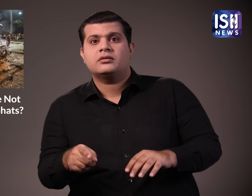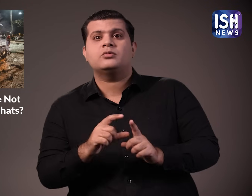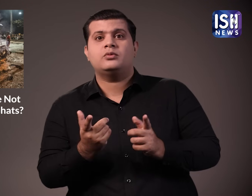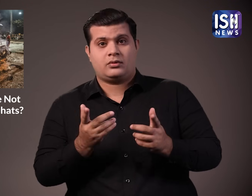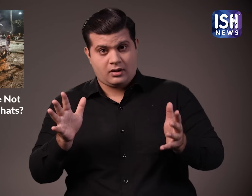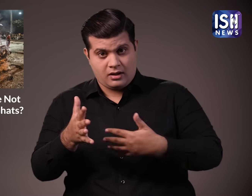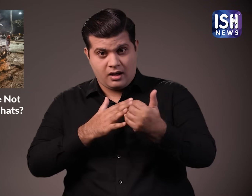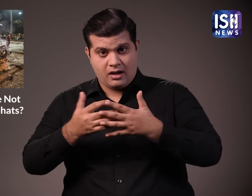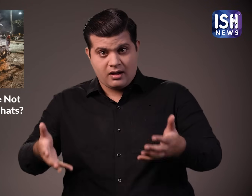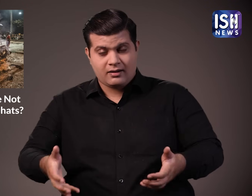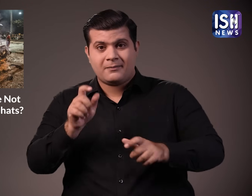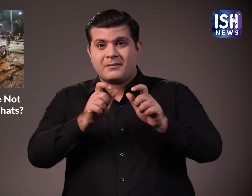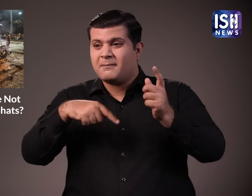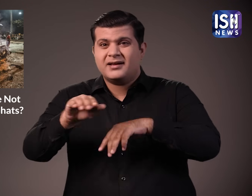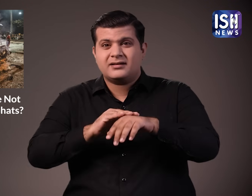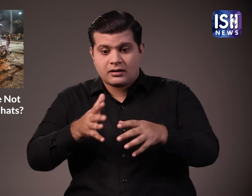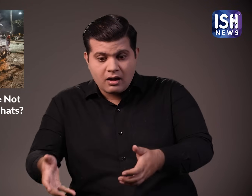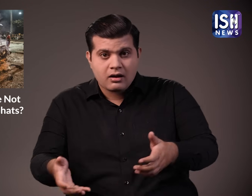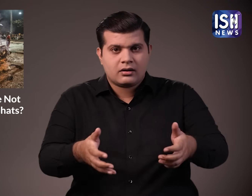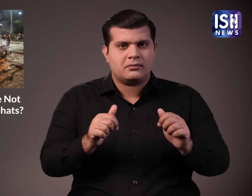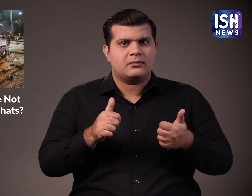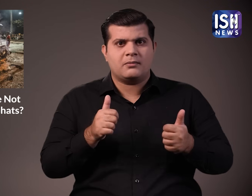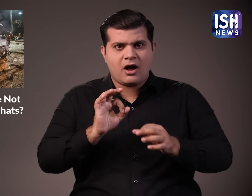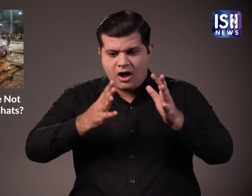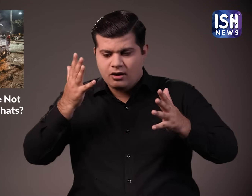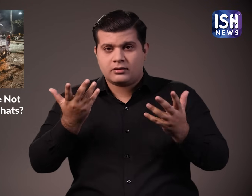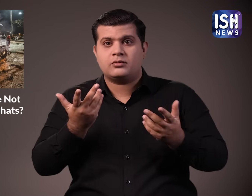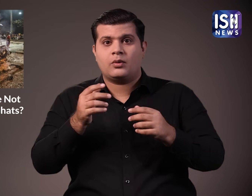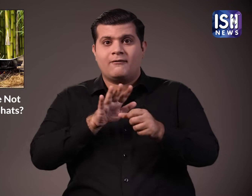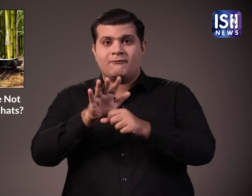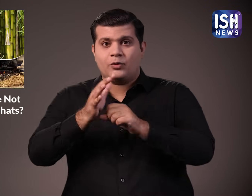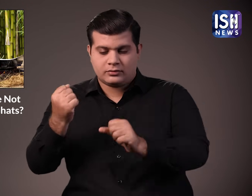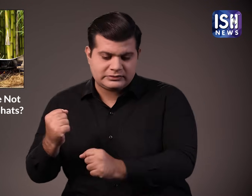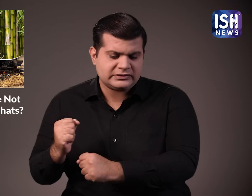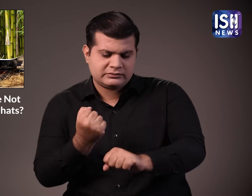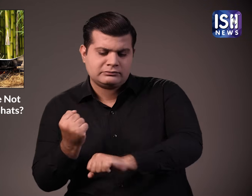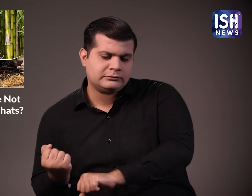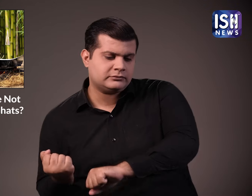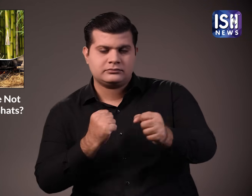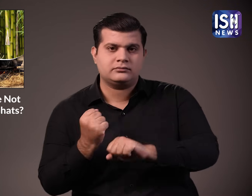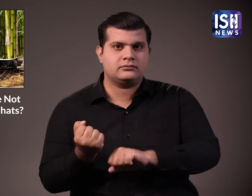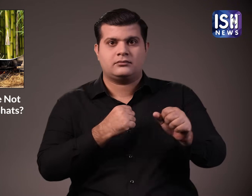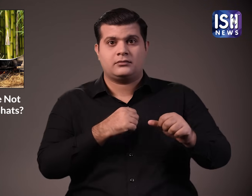Humans cannot lift the body and put it back as it will be too hot, hence, the corpse needs to be beaten back into the pyre using bamboo sticks.